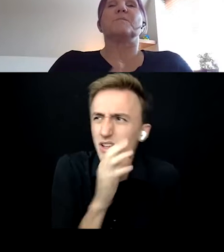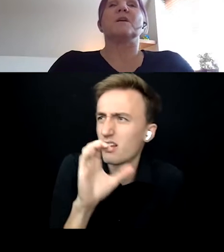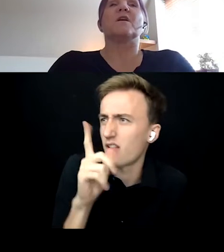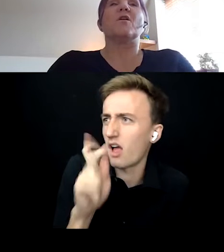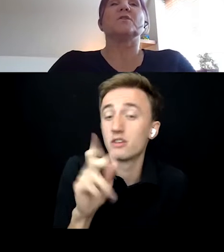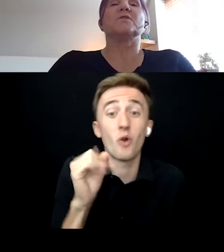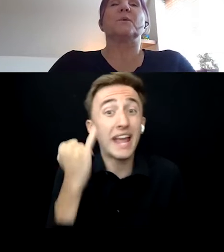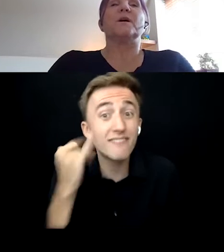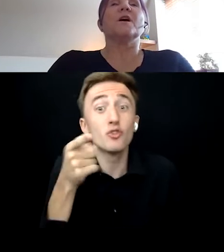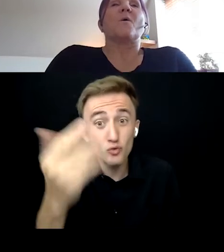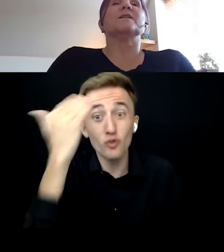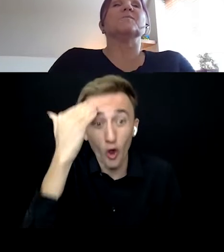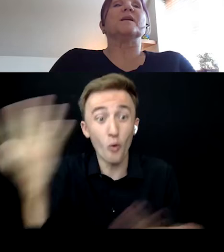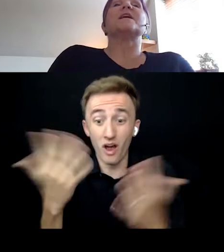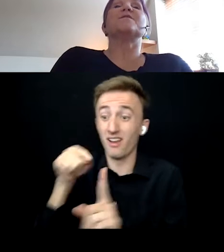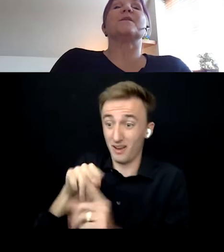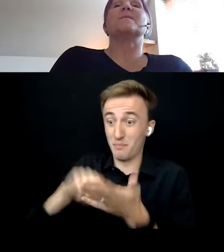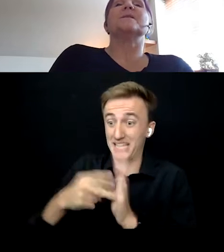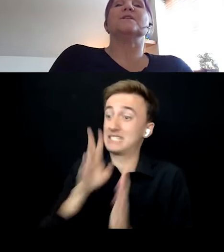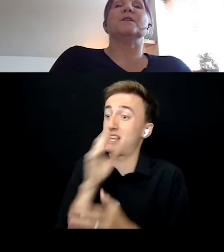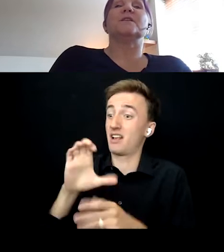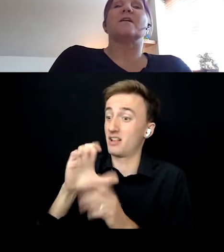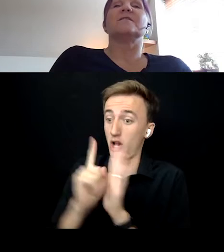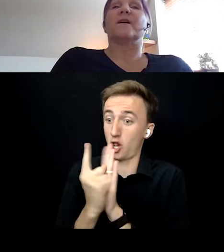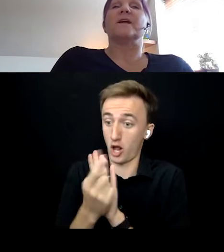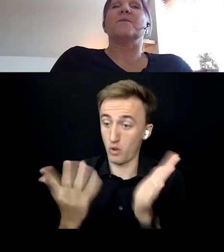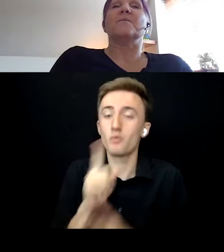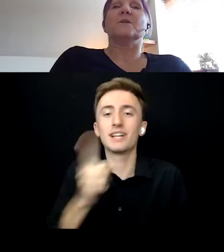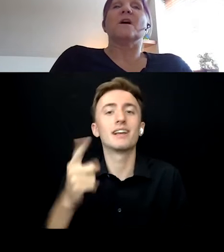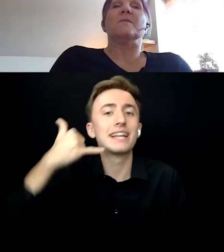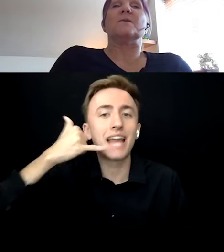speaking clocks were quite simply a telephone number you could dial to find out what time it